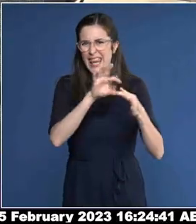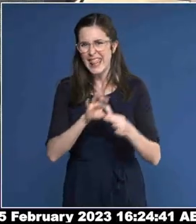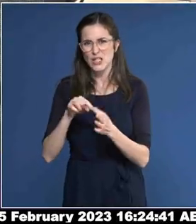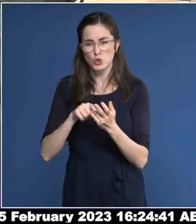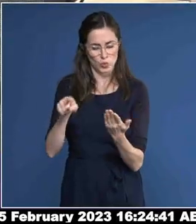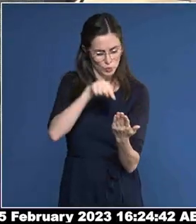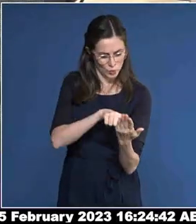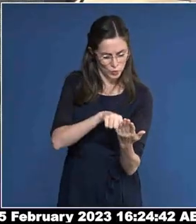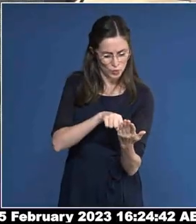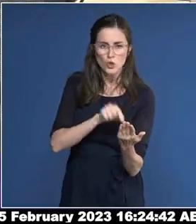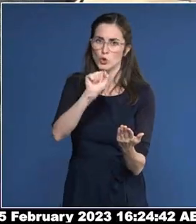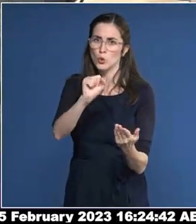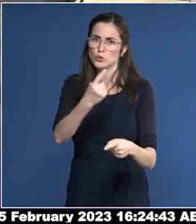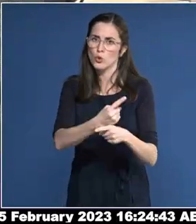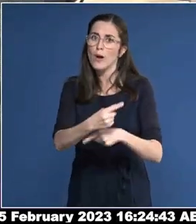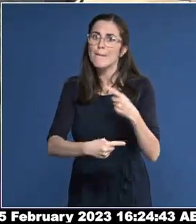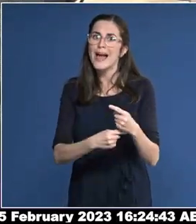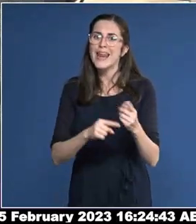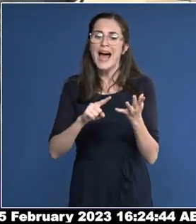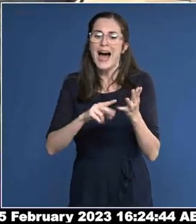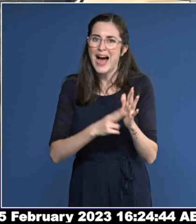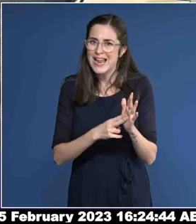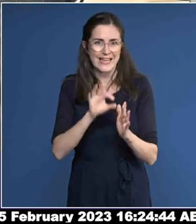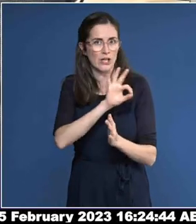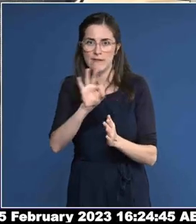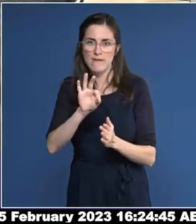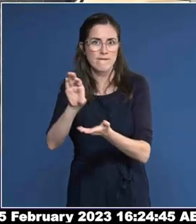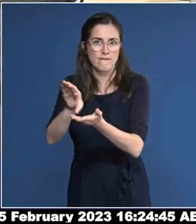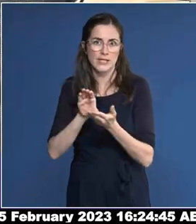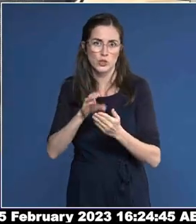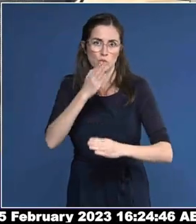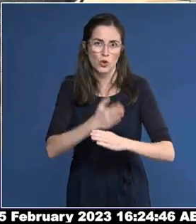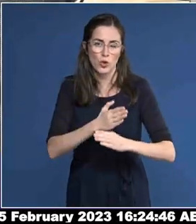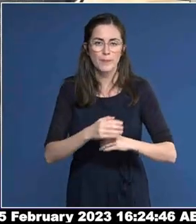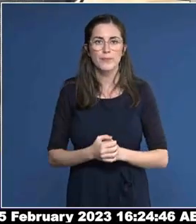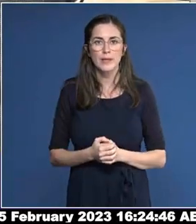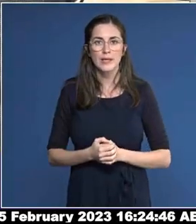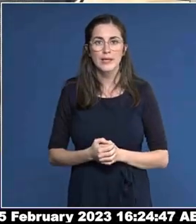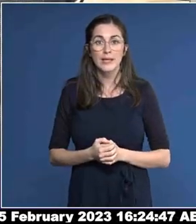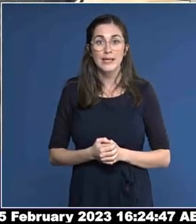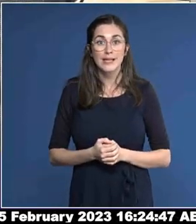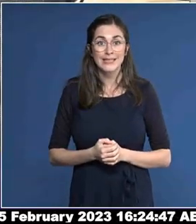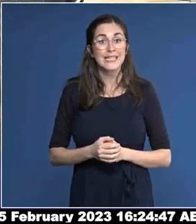And in the 2022 Australian - sorry, Disability Intermediary Australia Sector